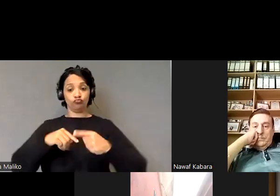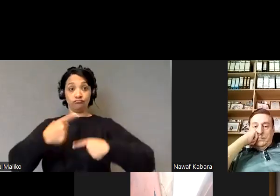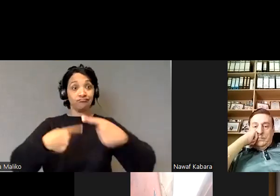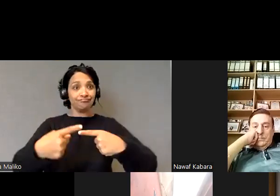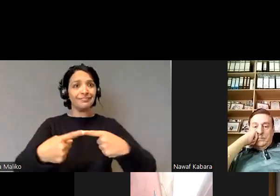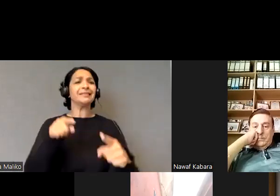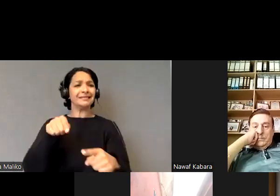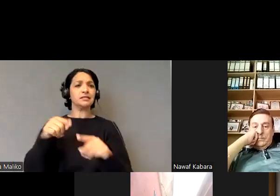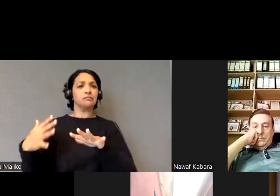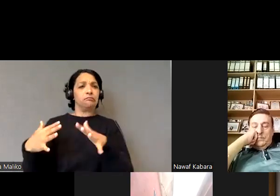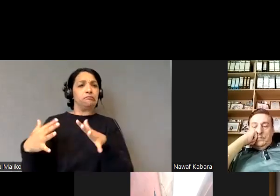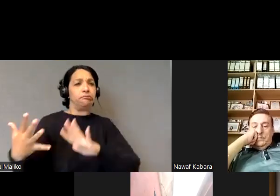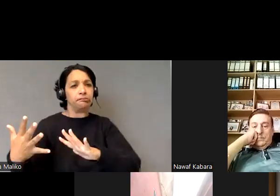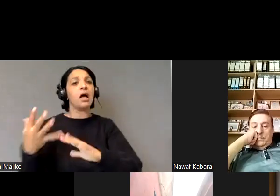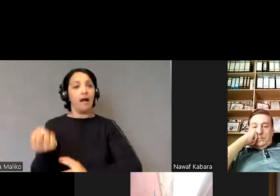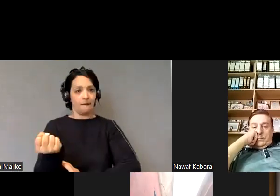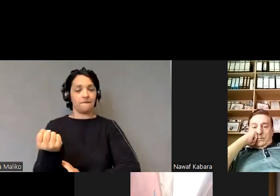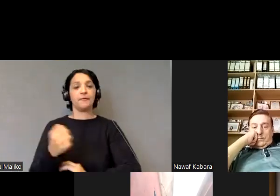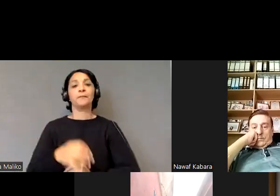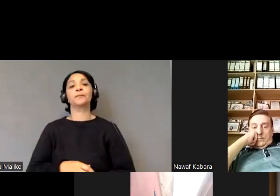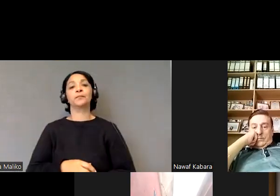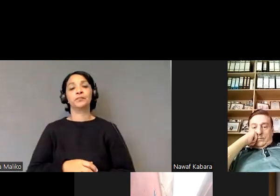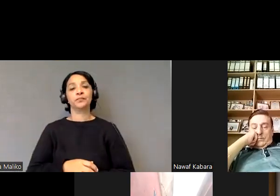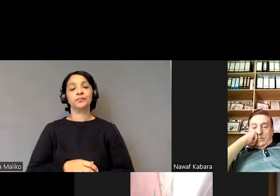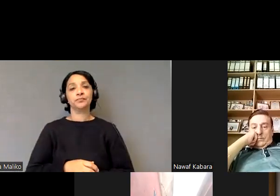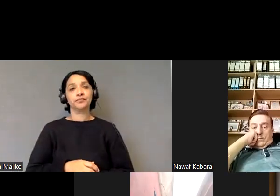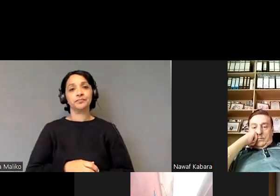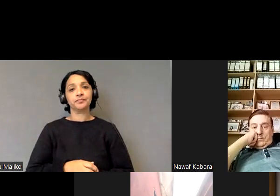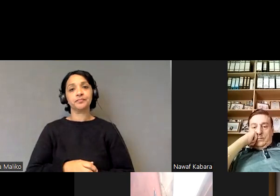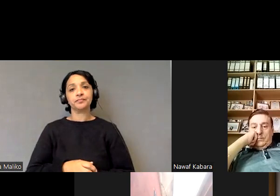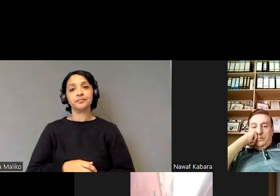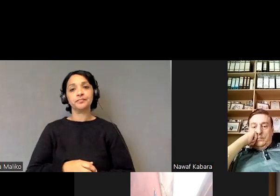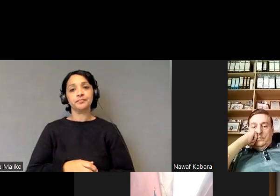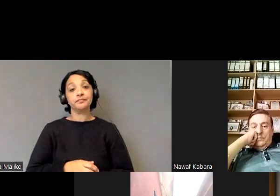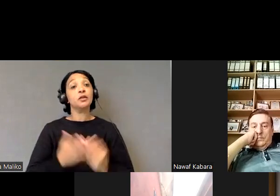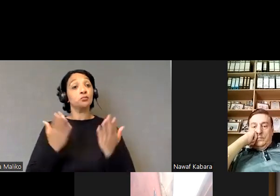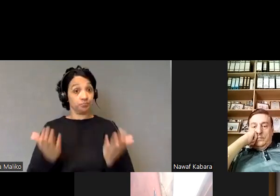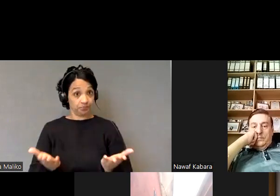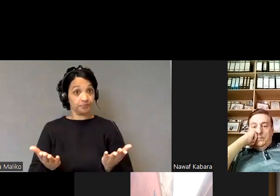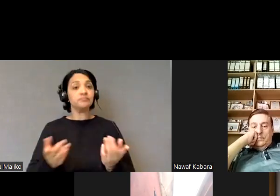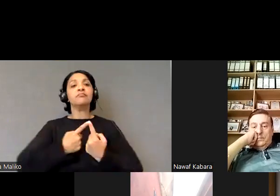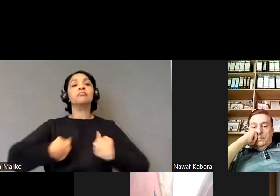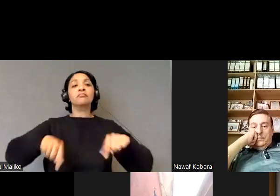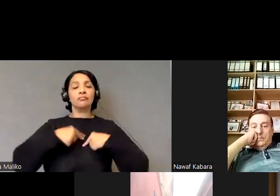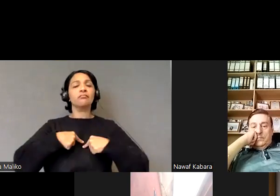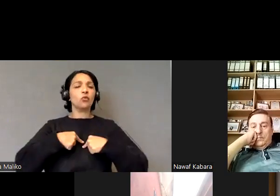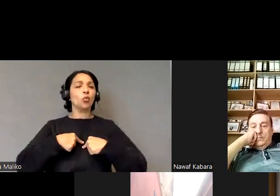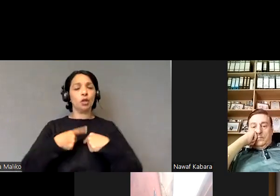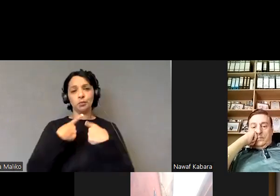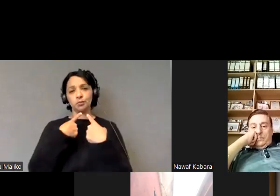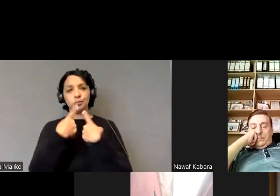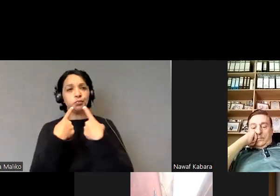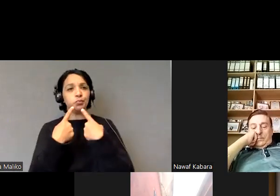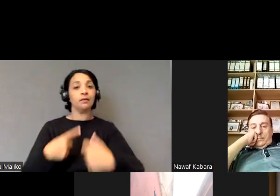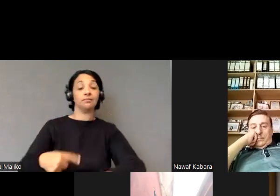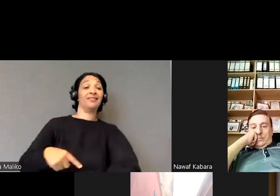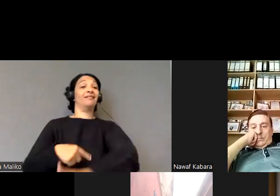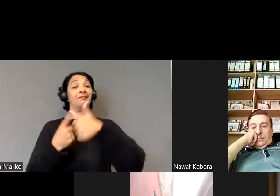So today, we are going to first hear about experiences